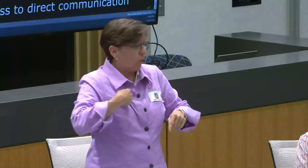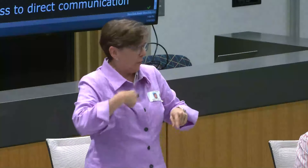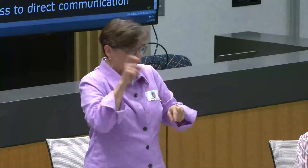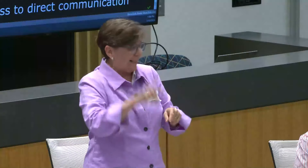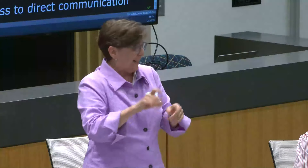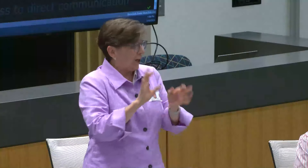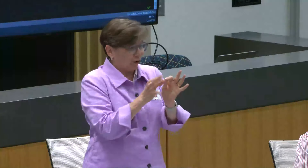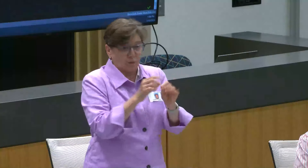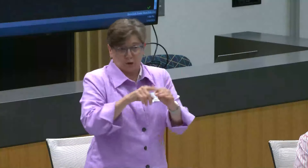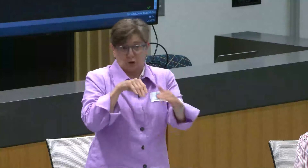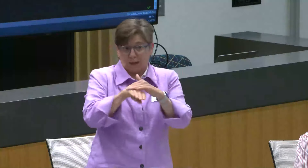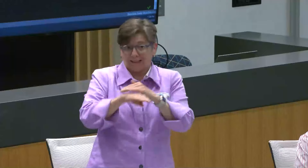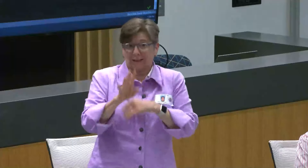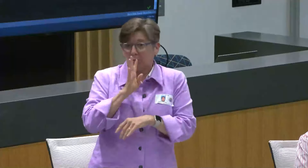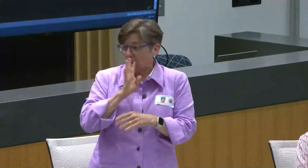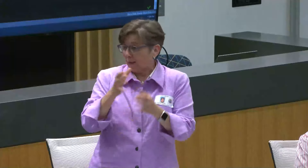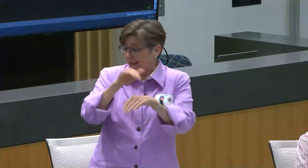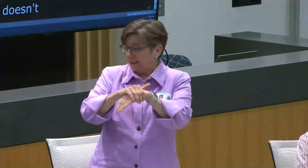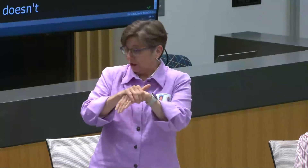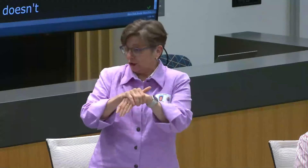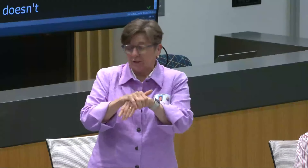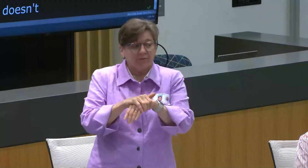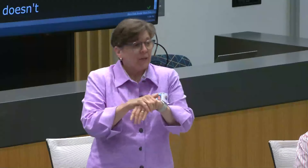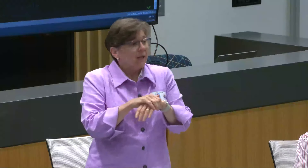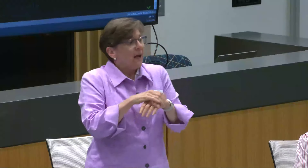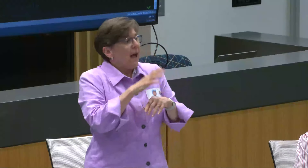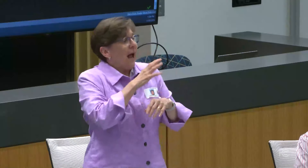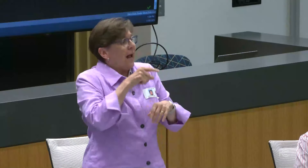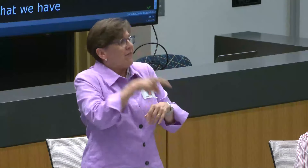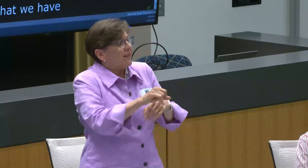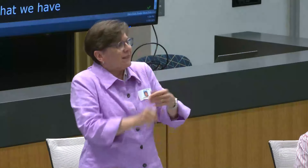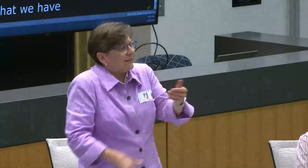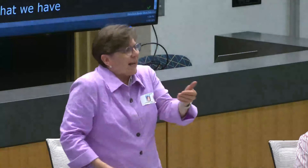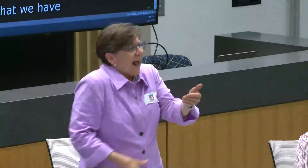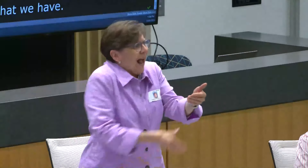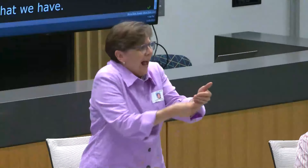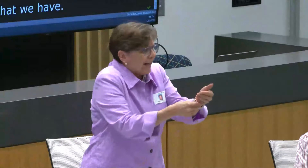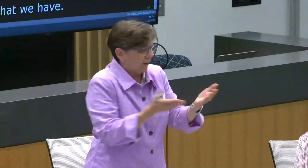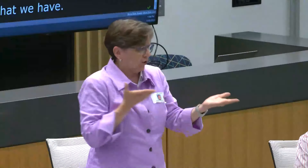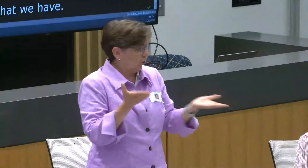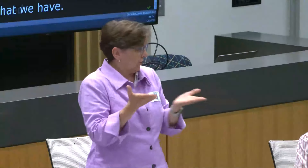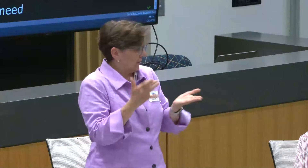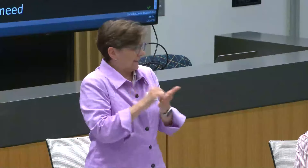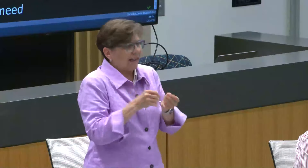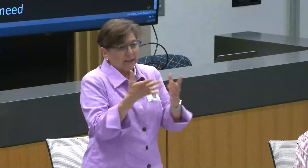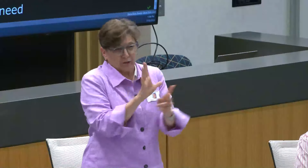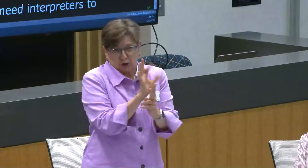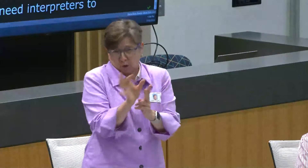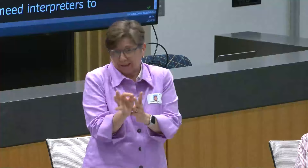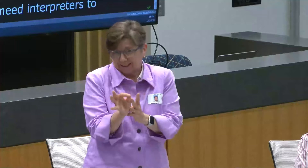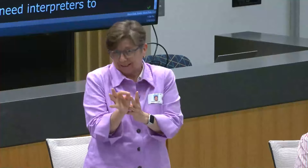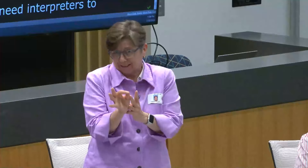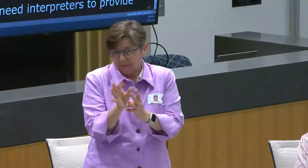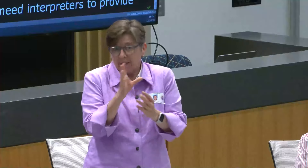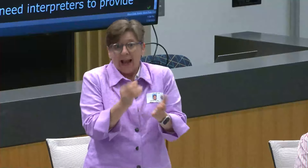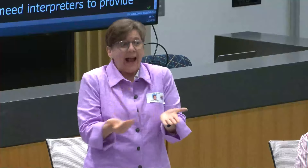THAT ARE AVAILABLE FOR OUR COMMUNITY THROUGH PROVIDING GOVERNMENT AND AGENCY SERVICES ACCESS TO DIRECT COMMUNICATION FOR DEAF PEOPLE.